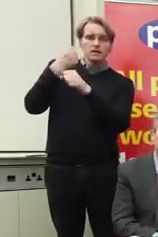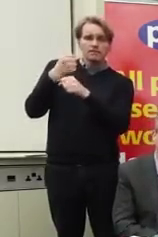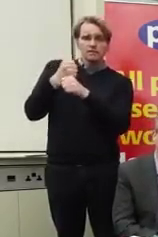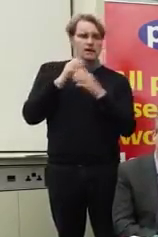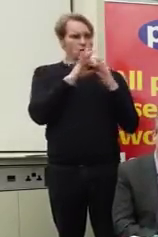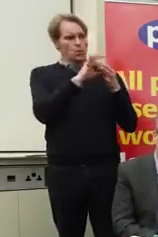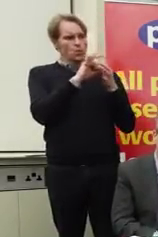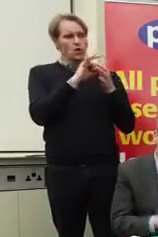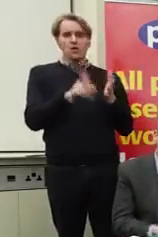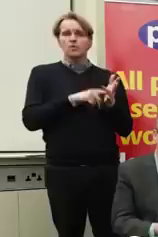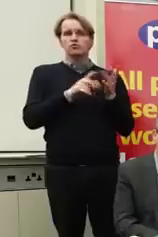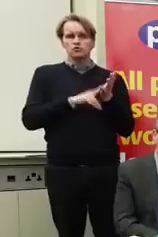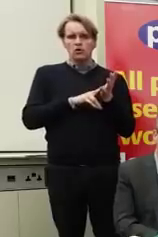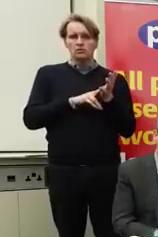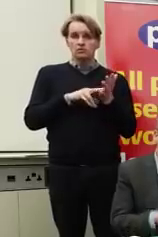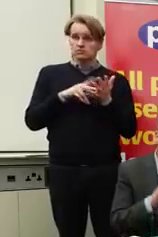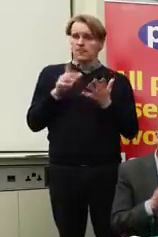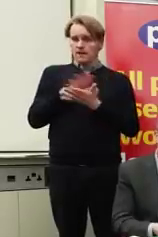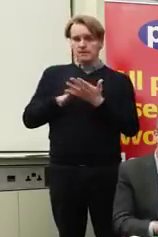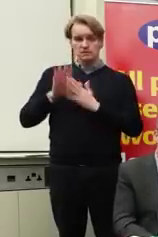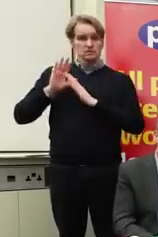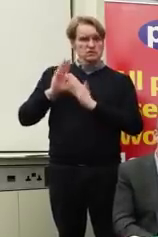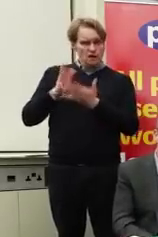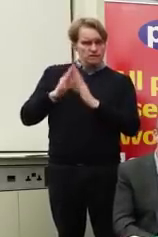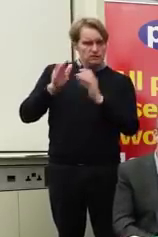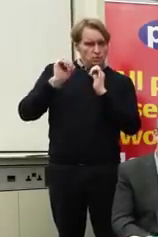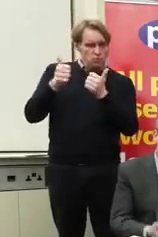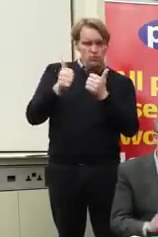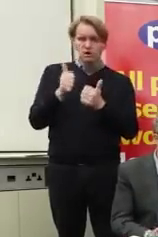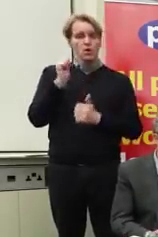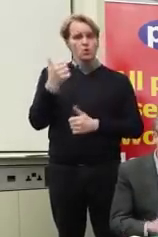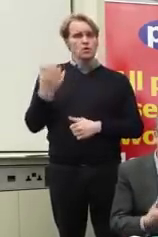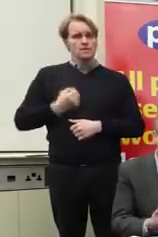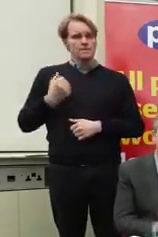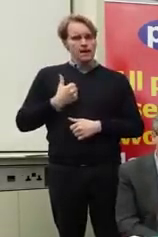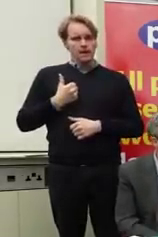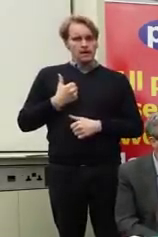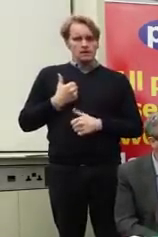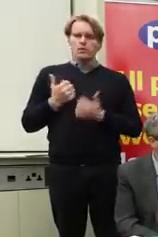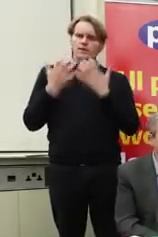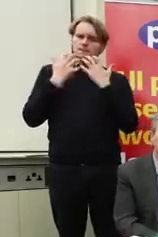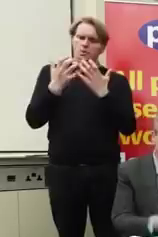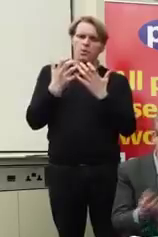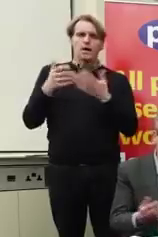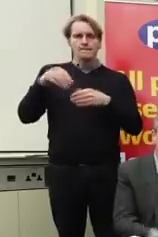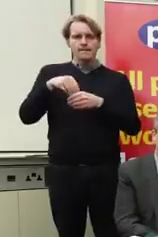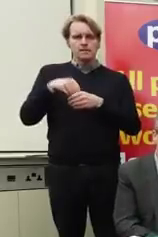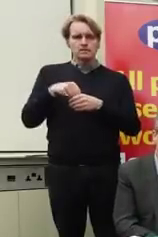John to ensure we have strong public services, decent pay where our members are valued we're determined to fight for that Janice, and we hope that everybody's